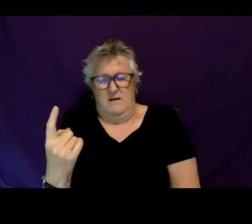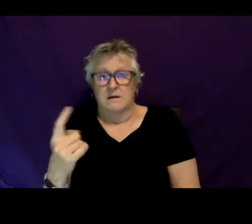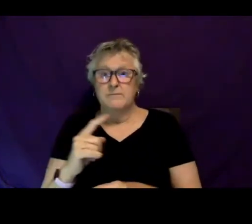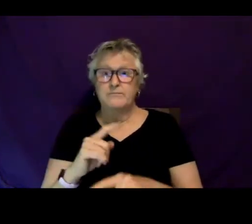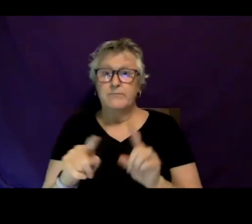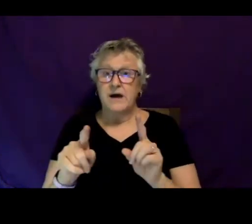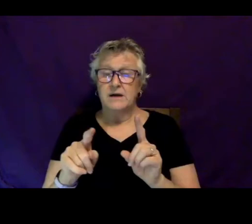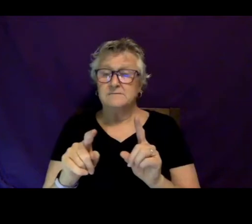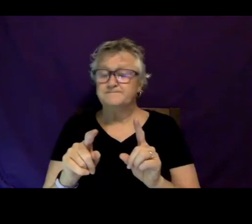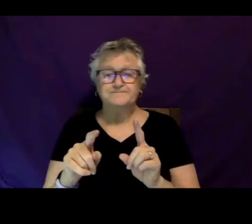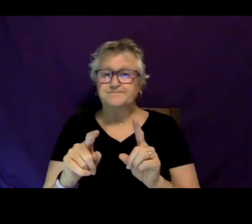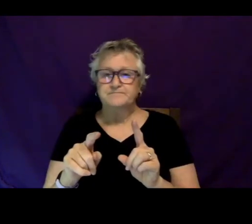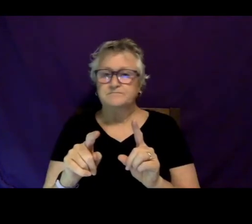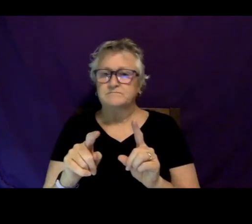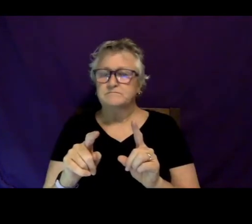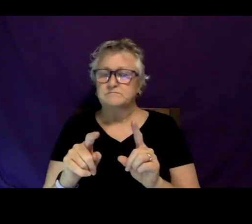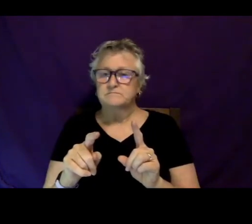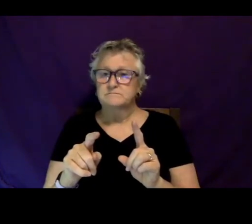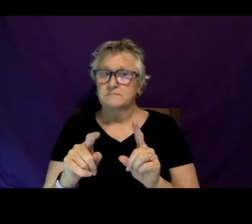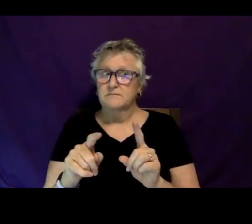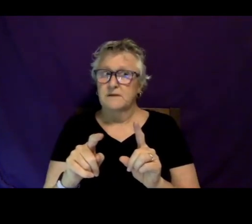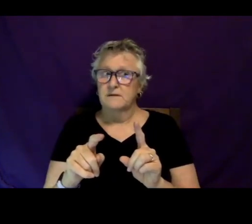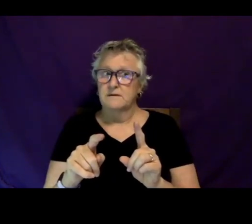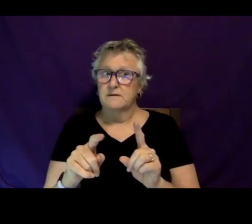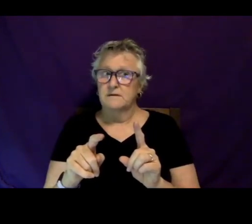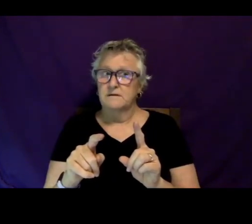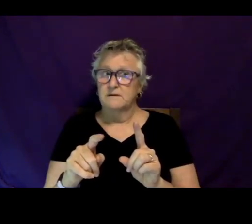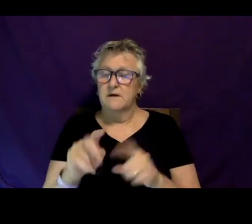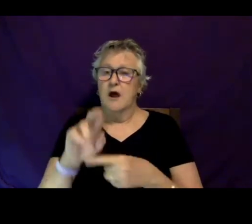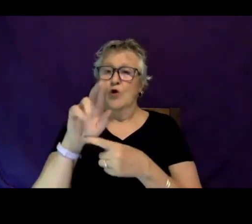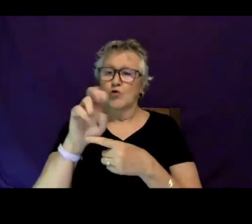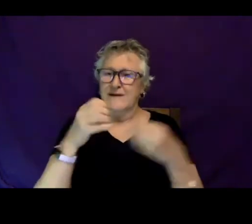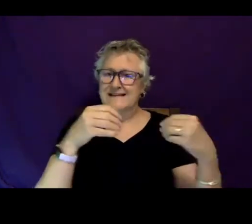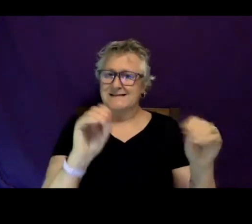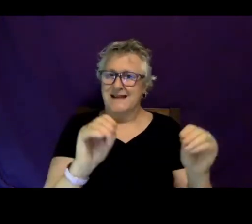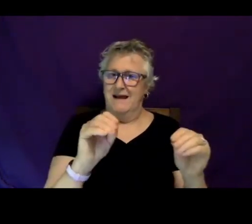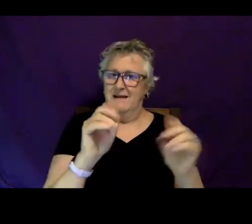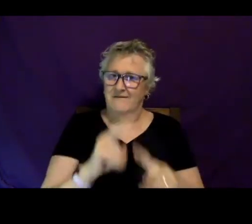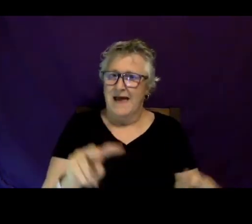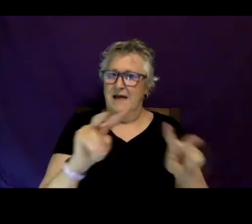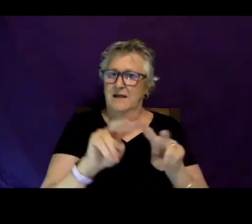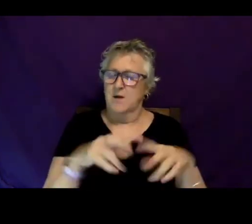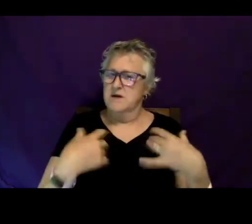and away from our uh our manufacturing base in this country,